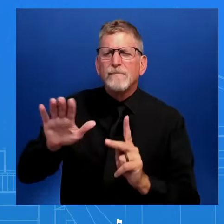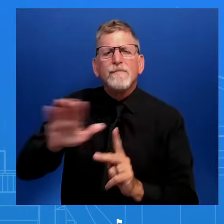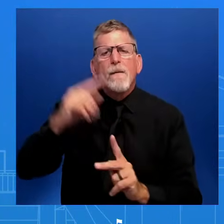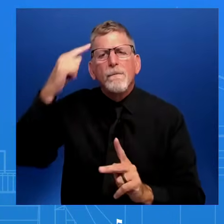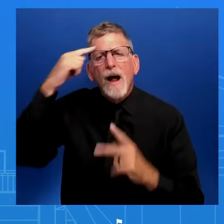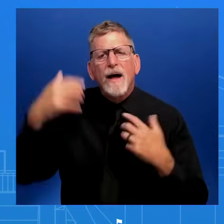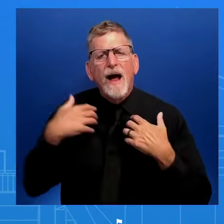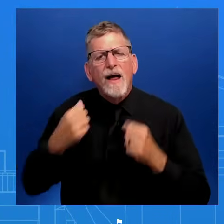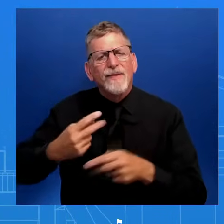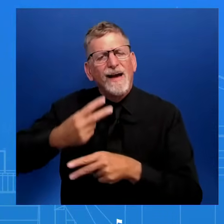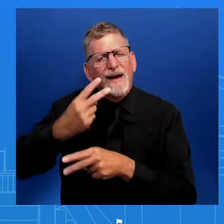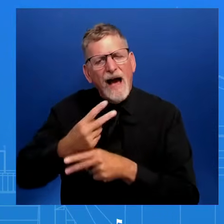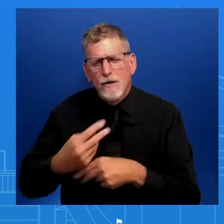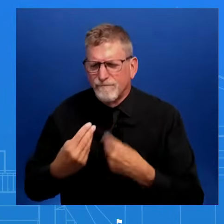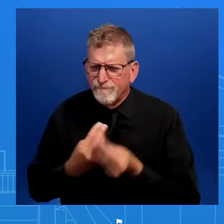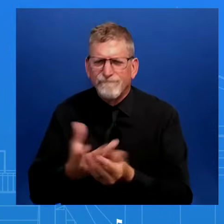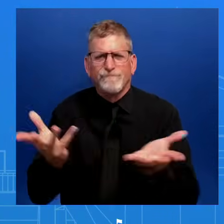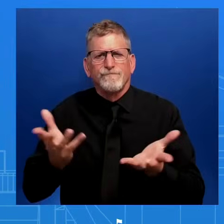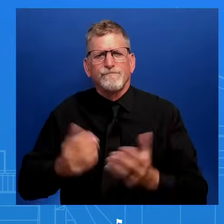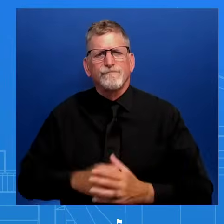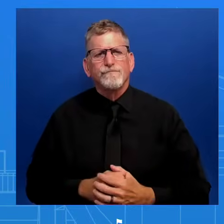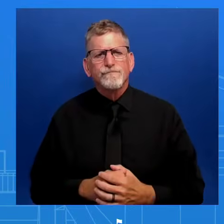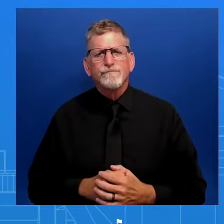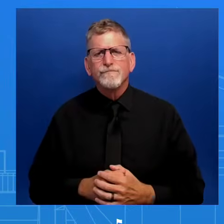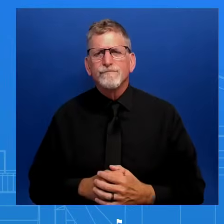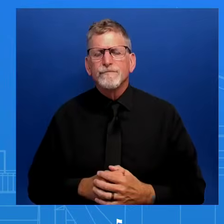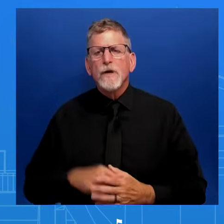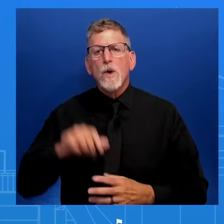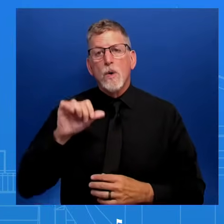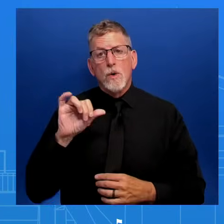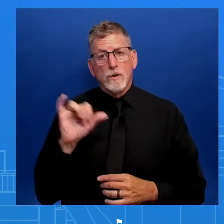So, as far as we're -- we -- we've considered,